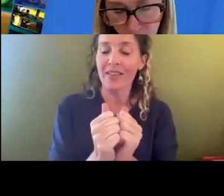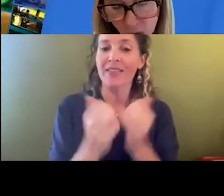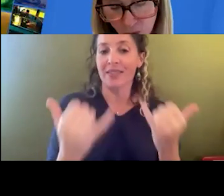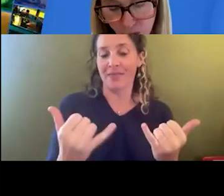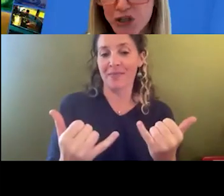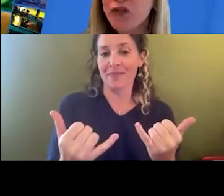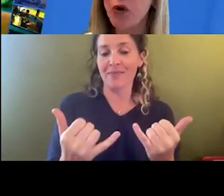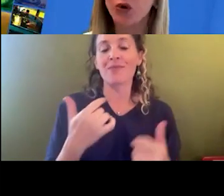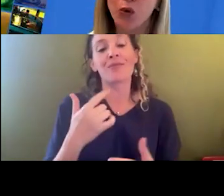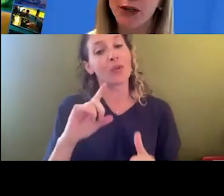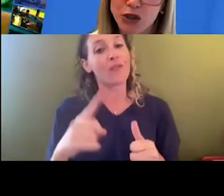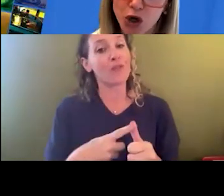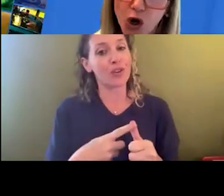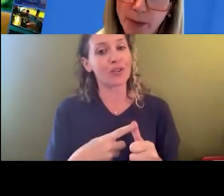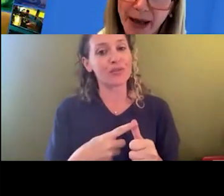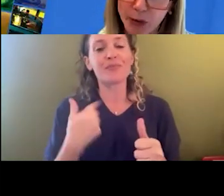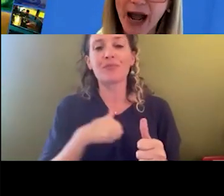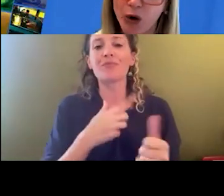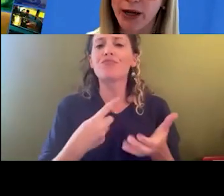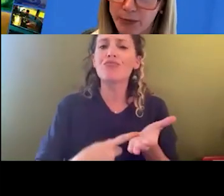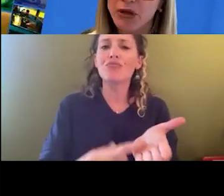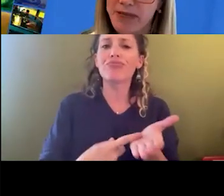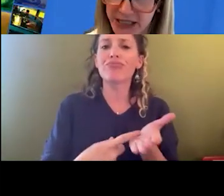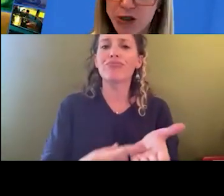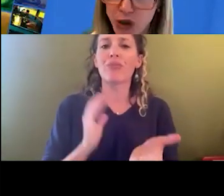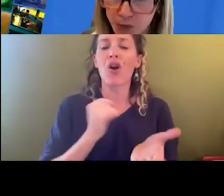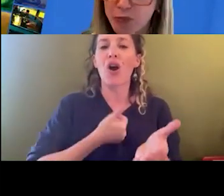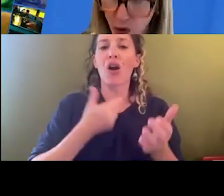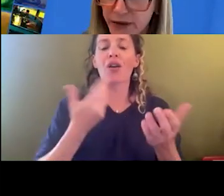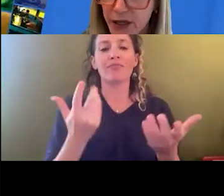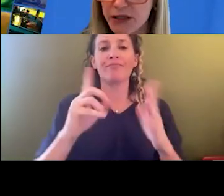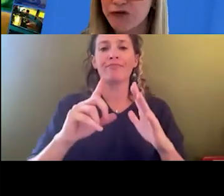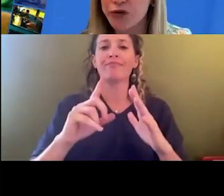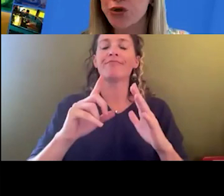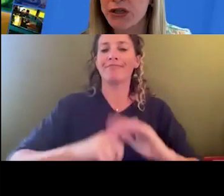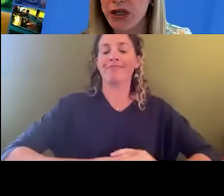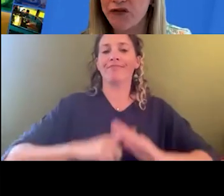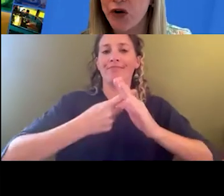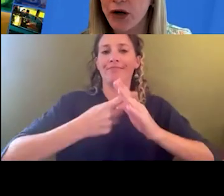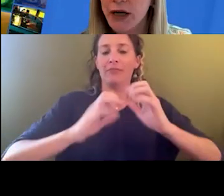Well, first of all, we're going to talk about our implementation process for 2 CFR,